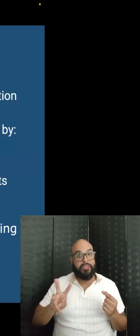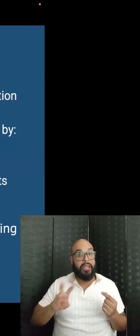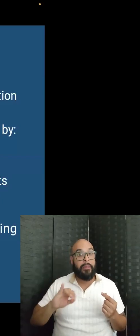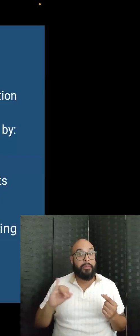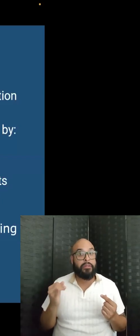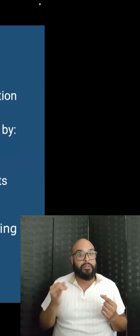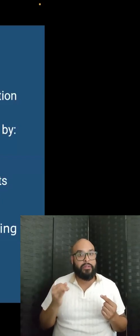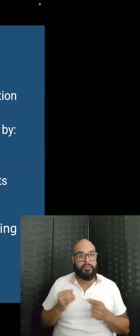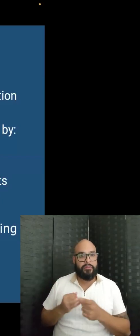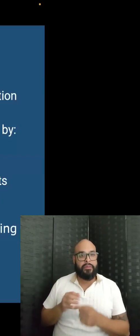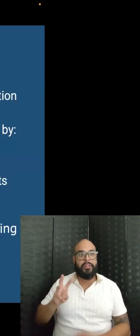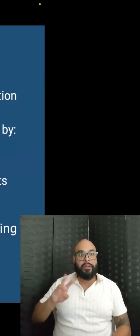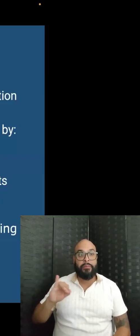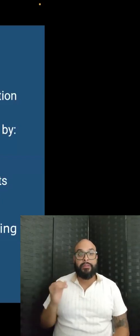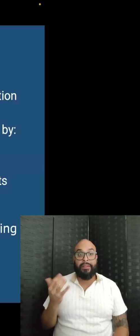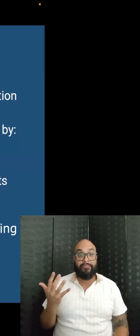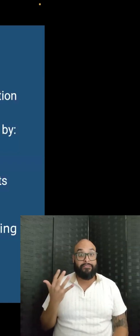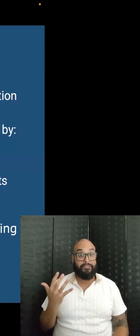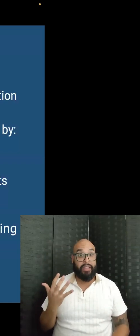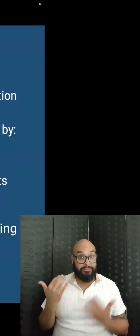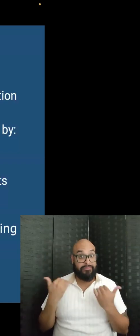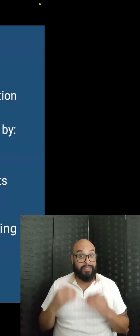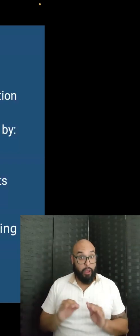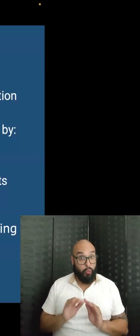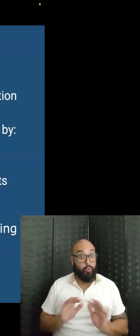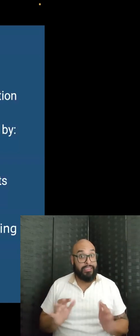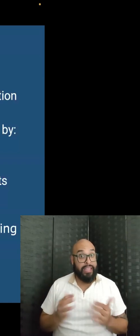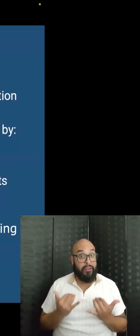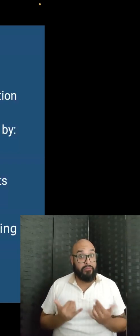We're still waiting on the braille edition of that.